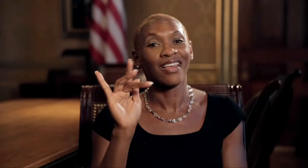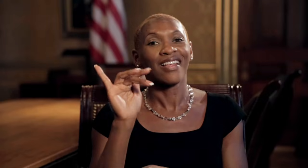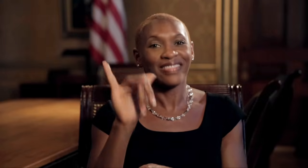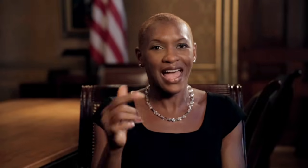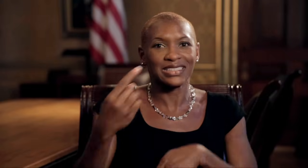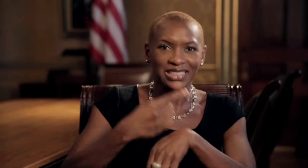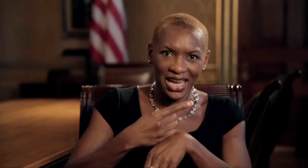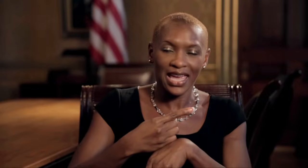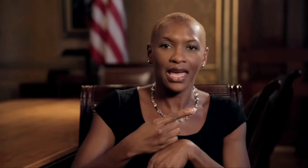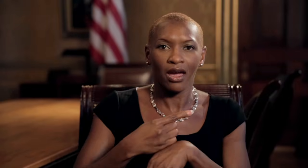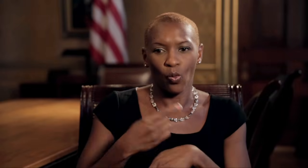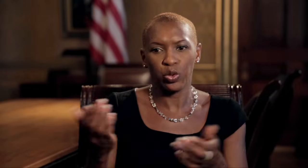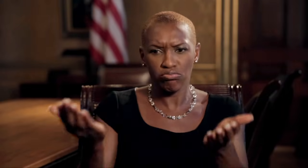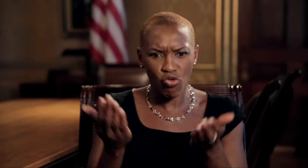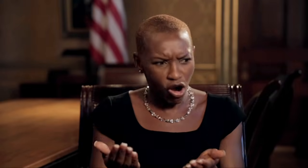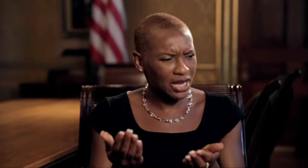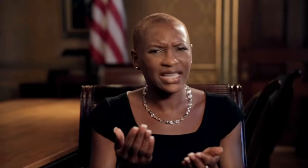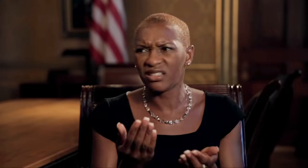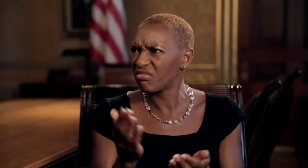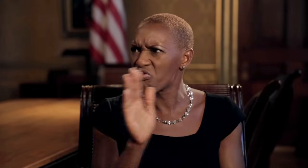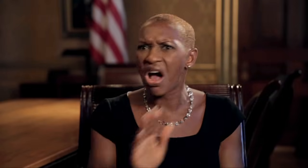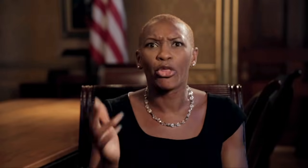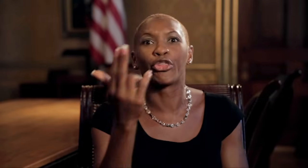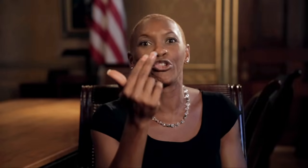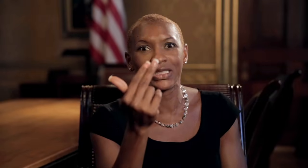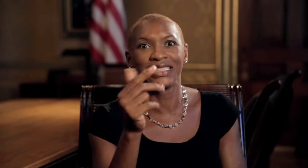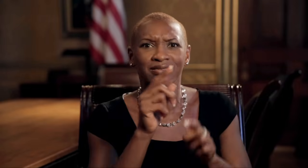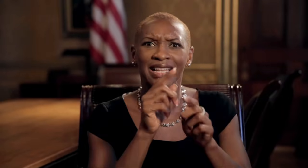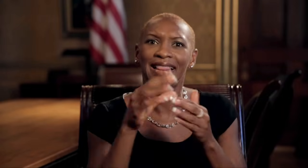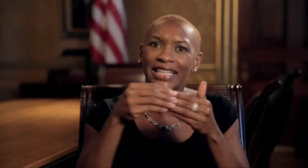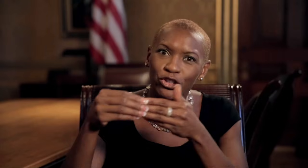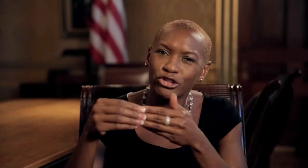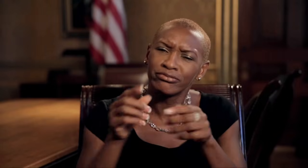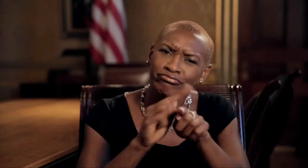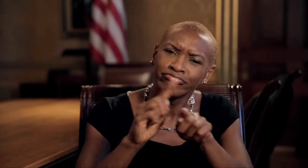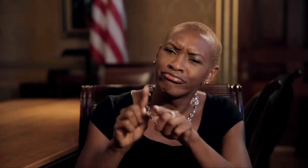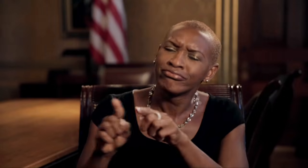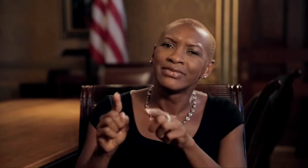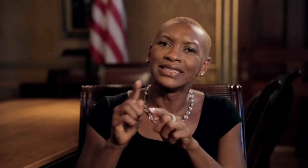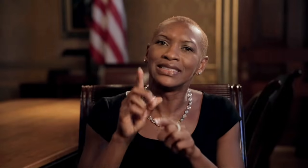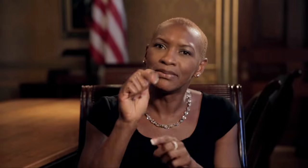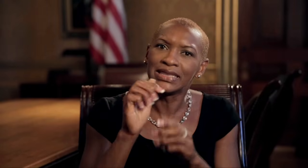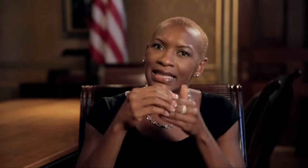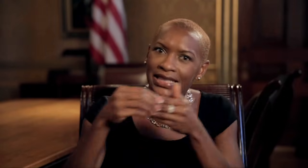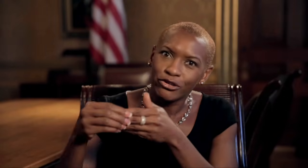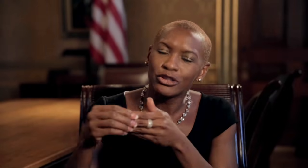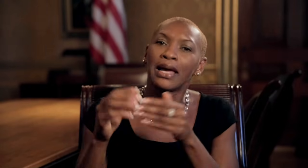That day, we brought in thirteen disability leaders